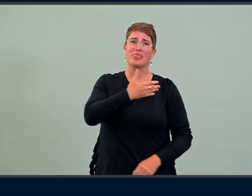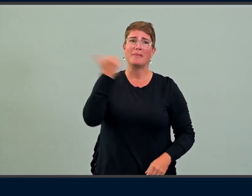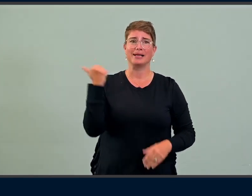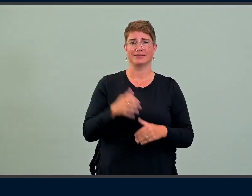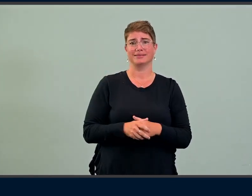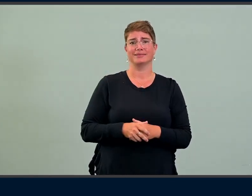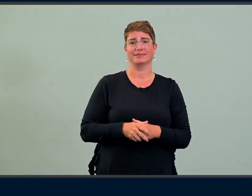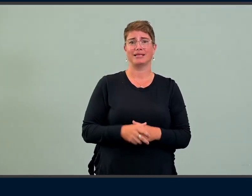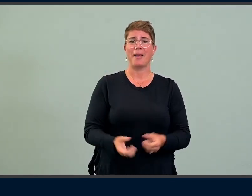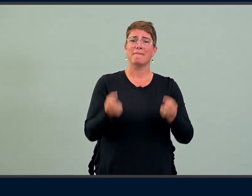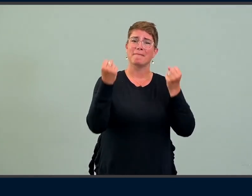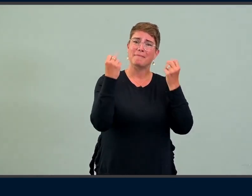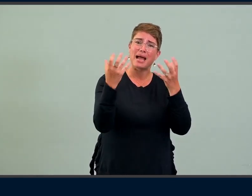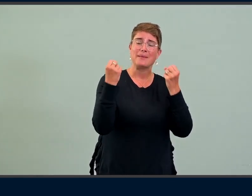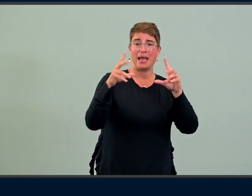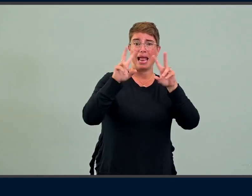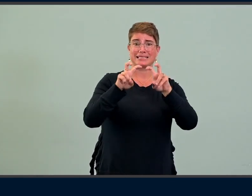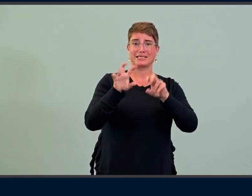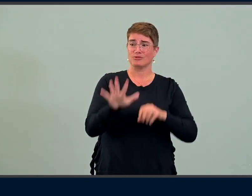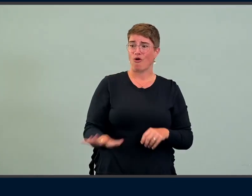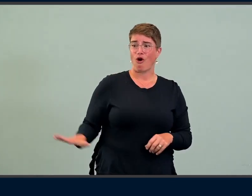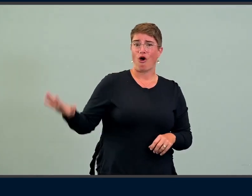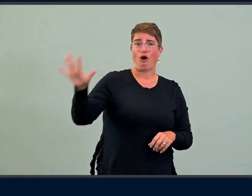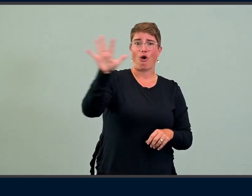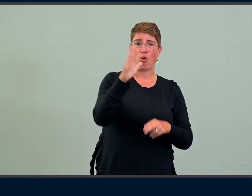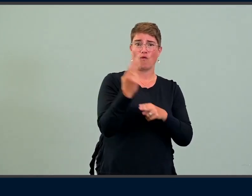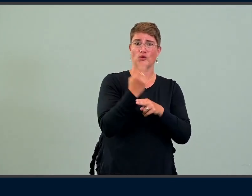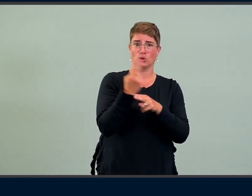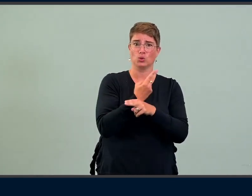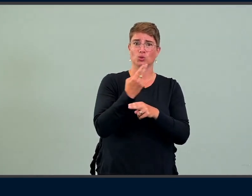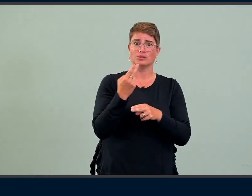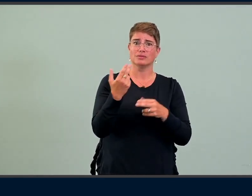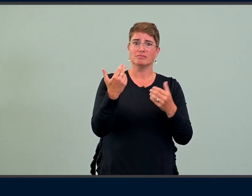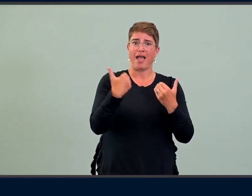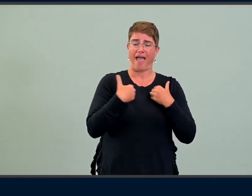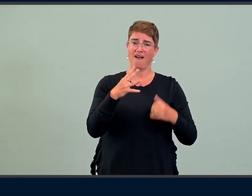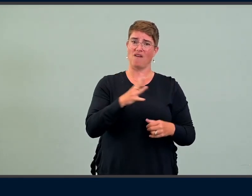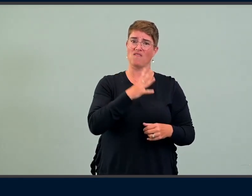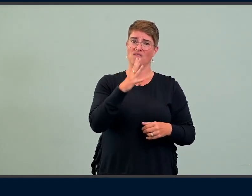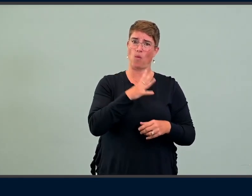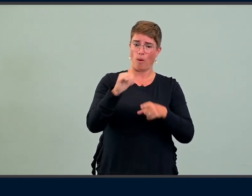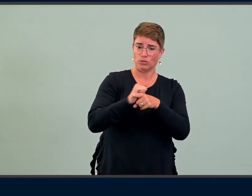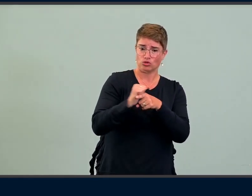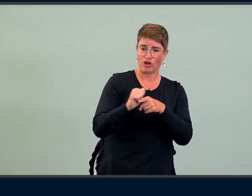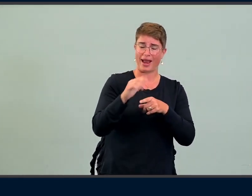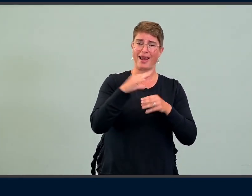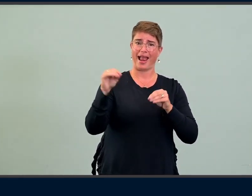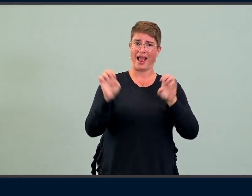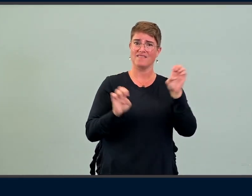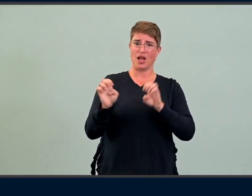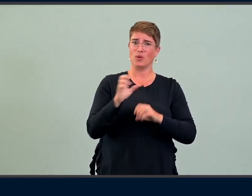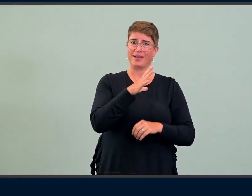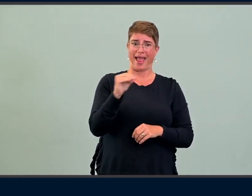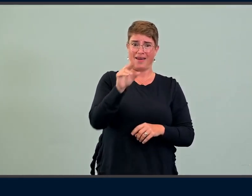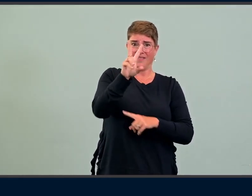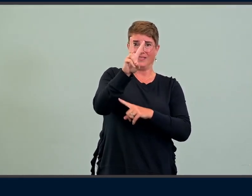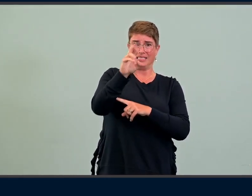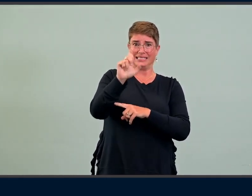one reason why is because our children deserve the best. There are many assessments used all over,